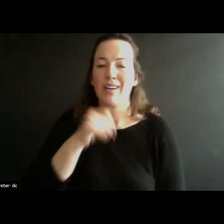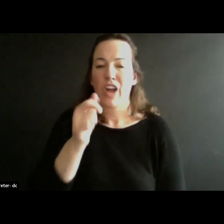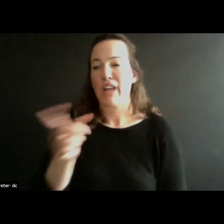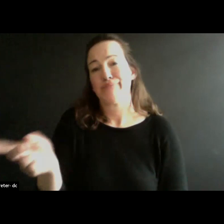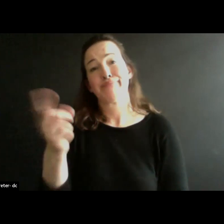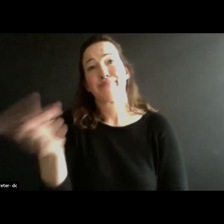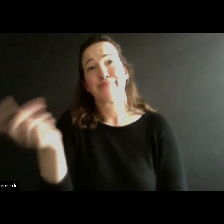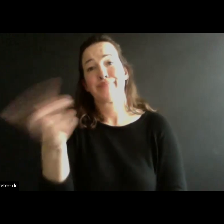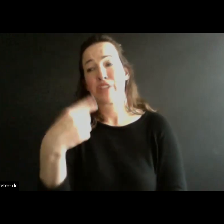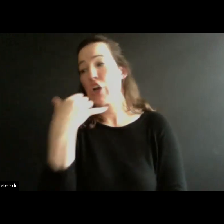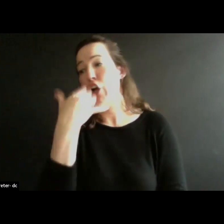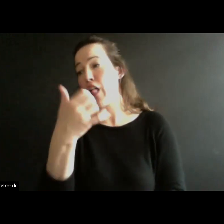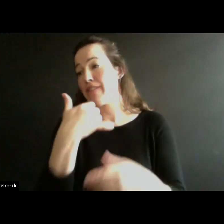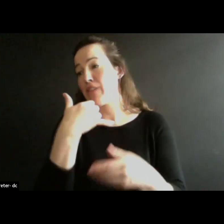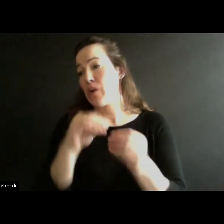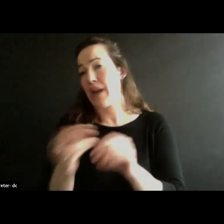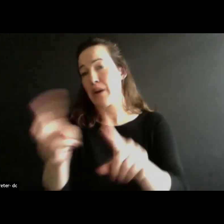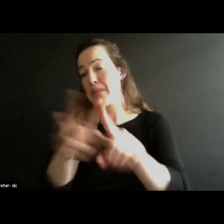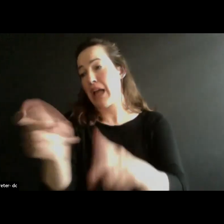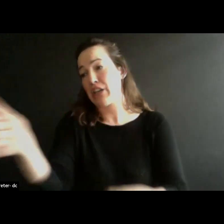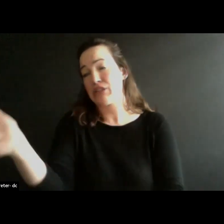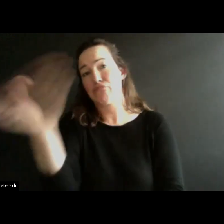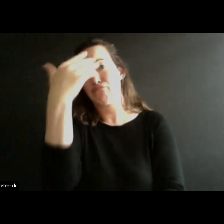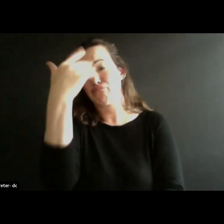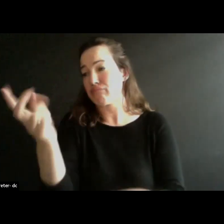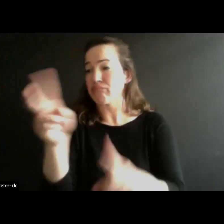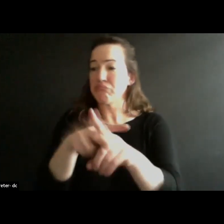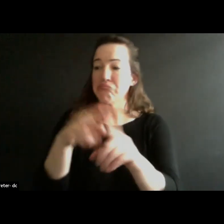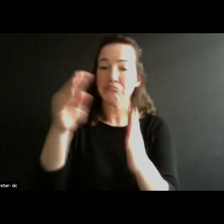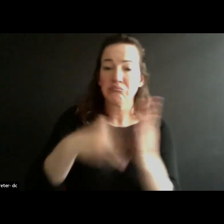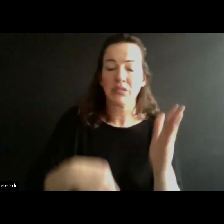Hey, call this number to apply for Acp, or go fill out this application. We're hands